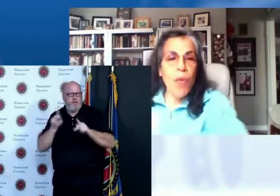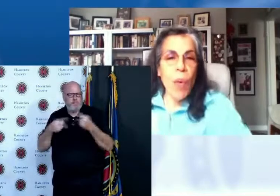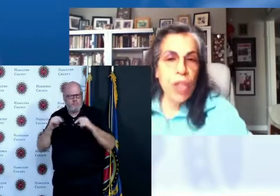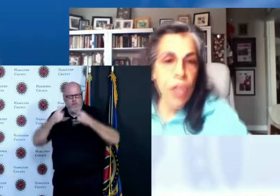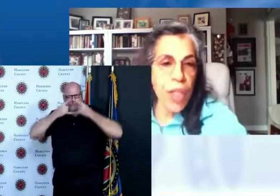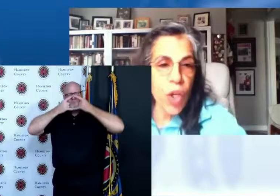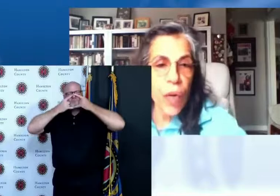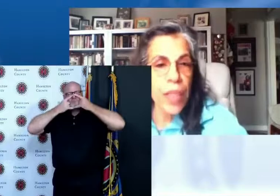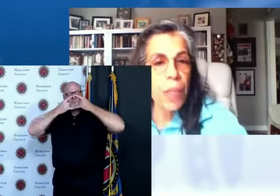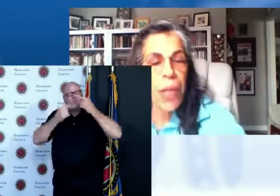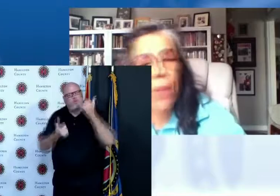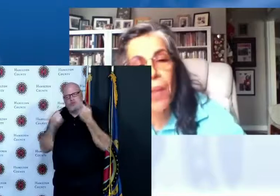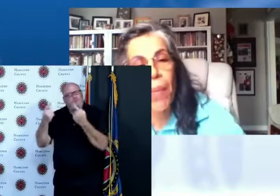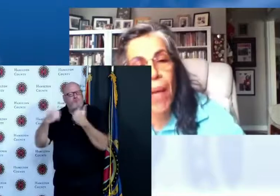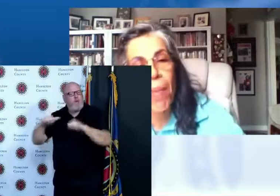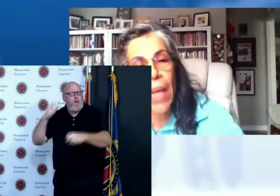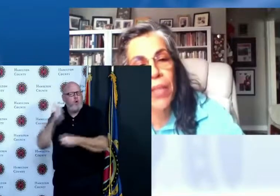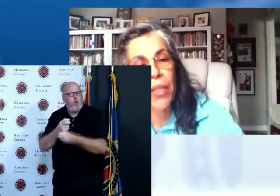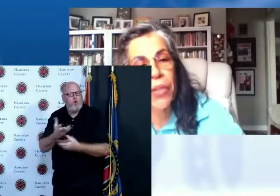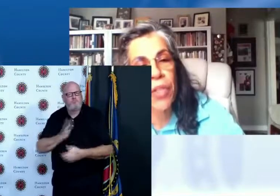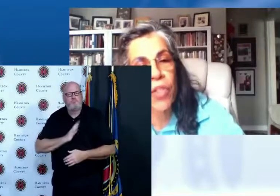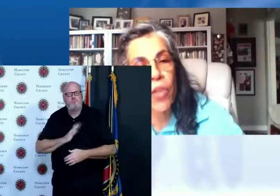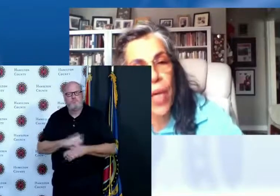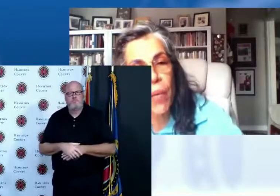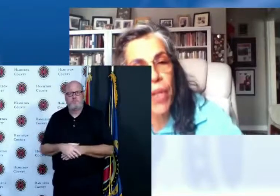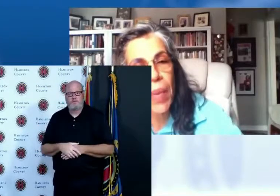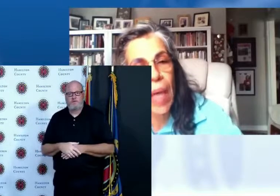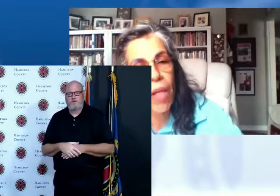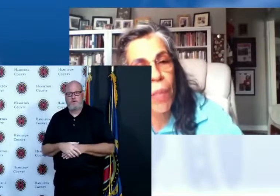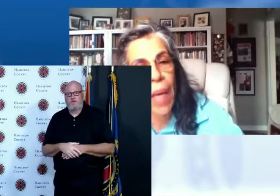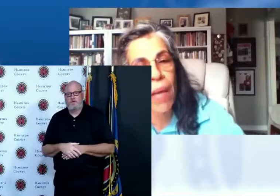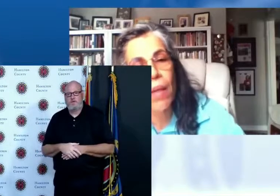have you actually corrected people about mask usage Greg when you've been out and about